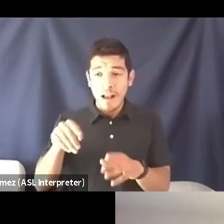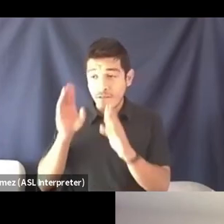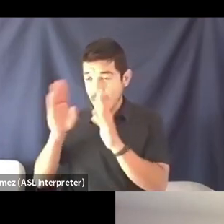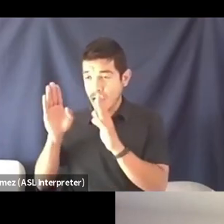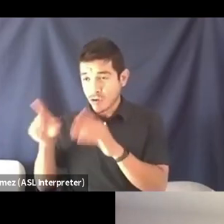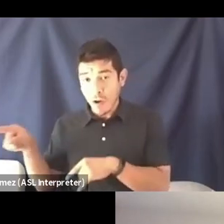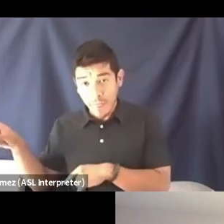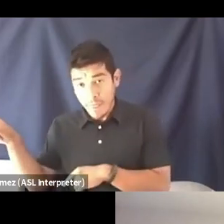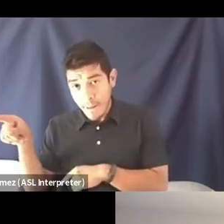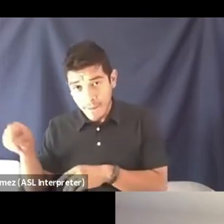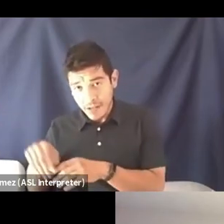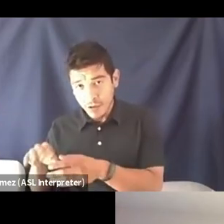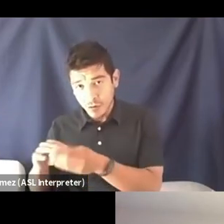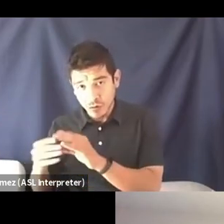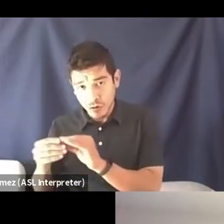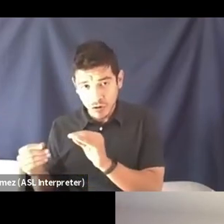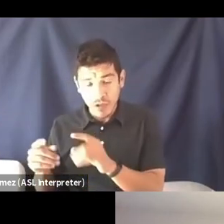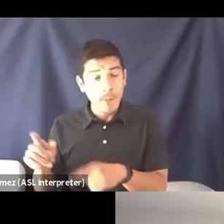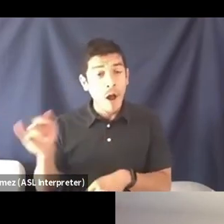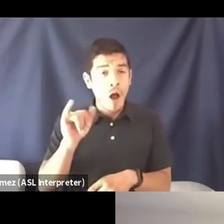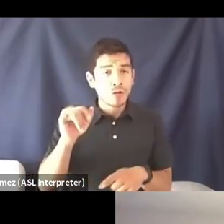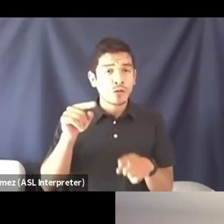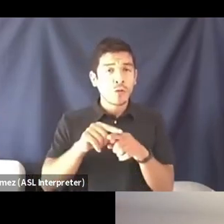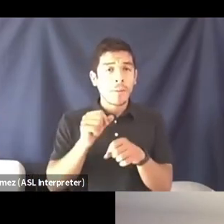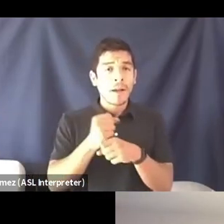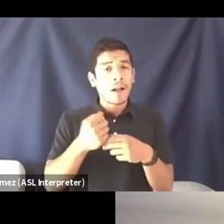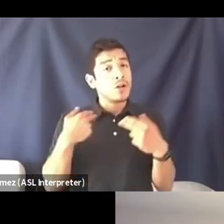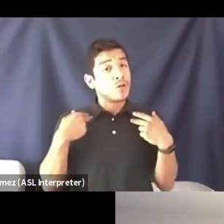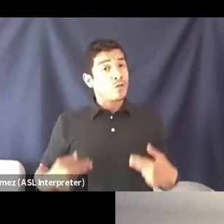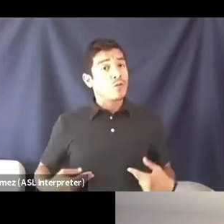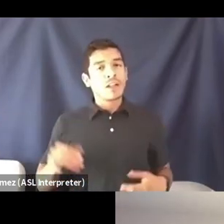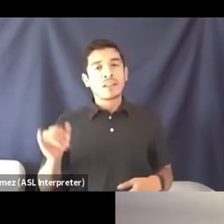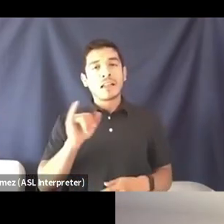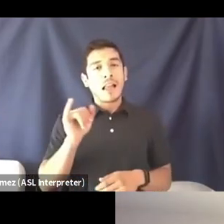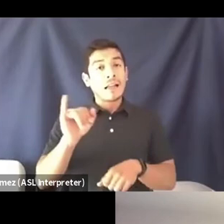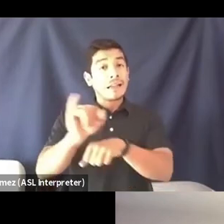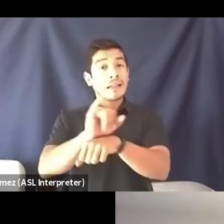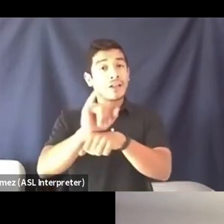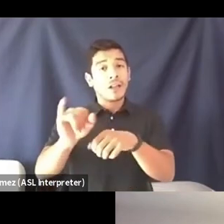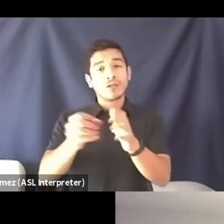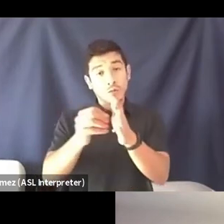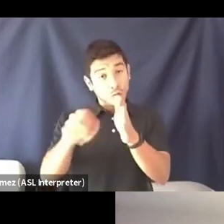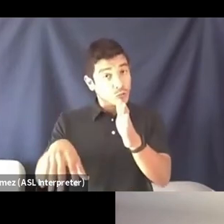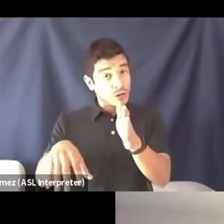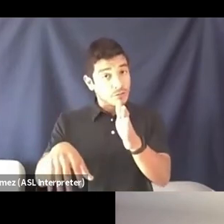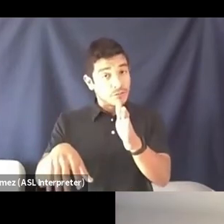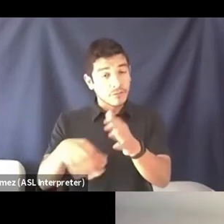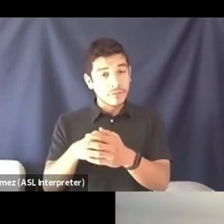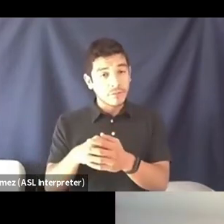in these stories, but also to humanize, like we were talking about the international student. To put a face